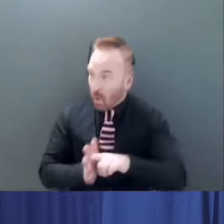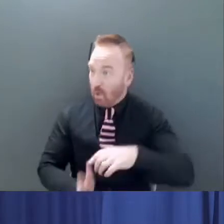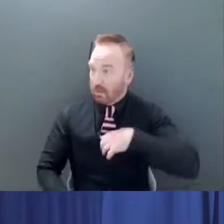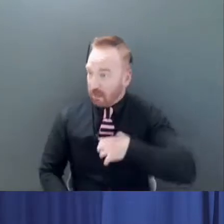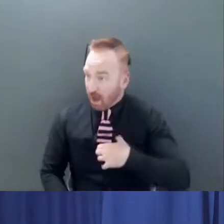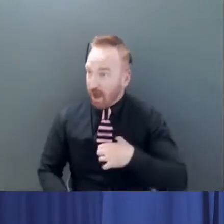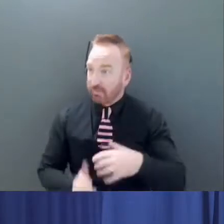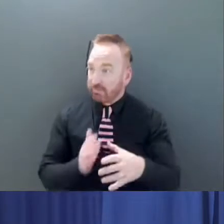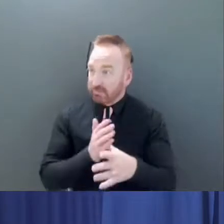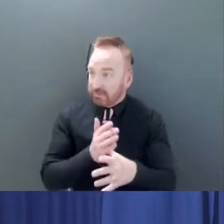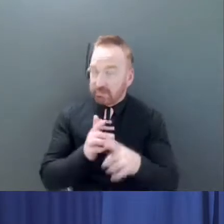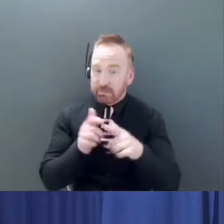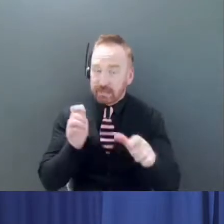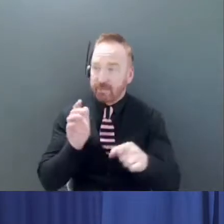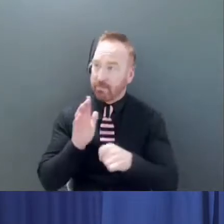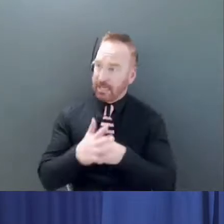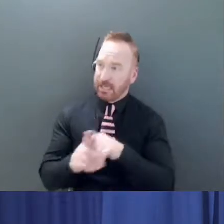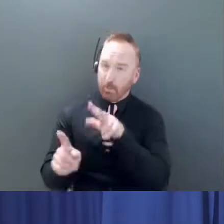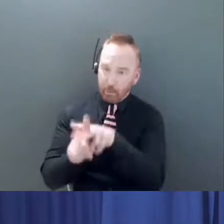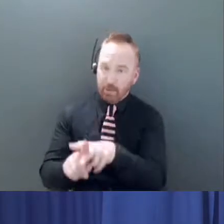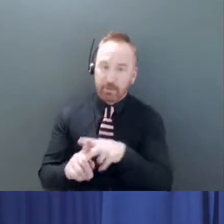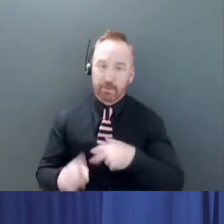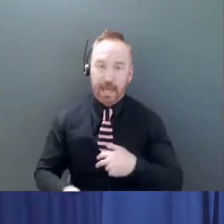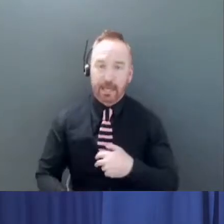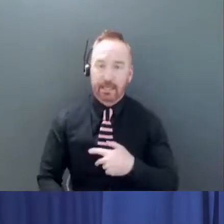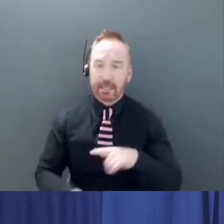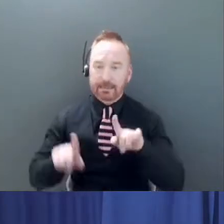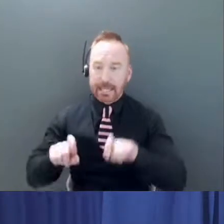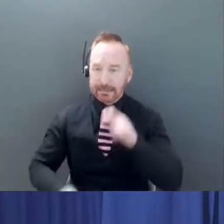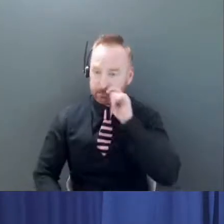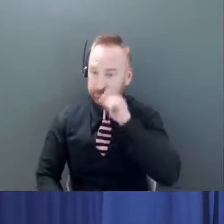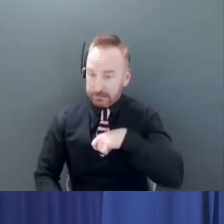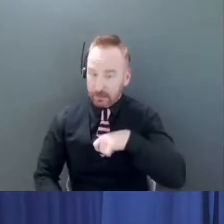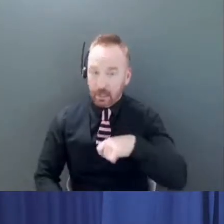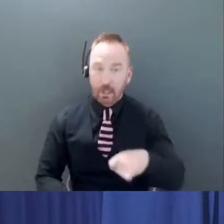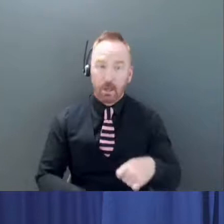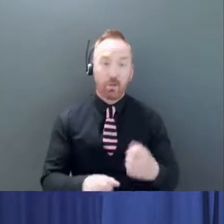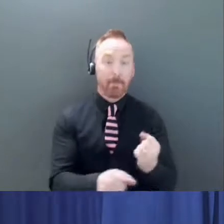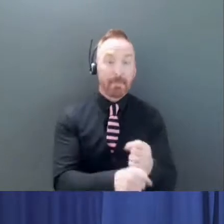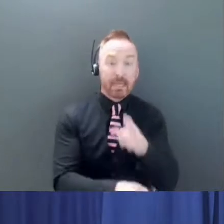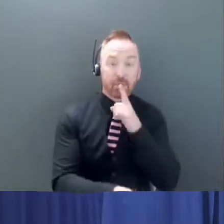sure that it remains pragmatic for the coming year.